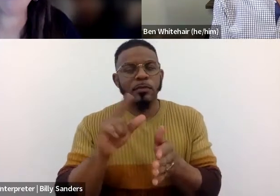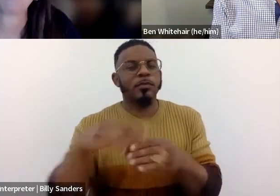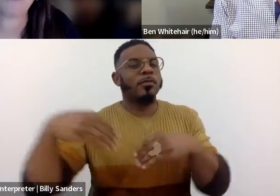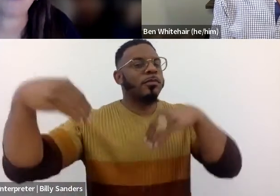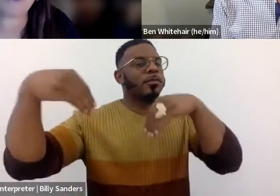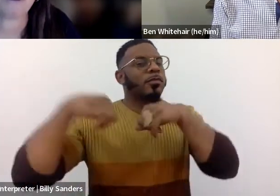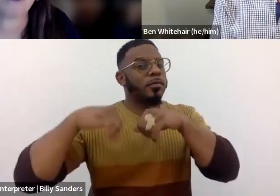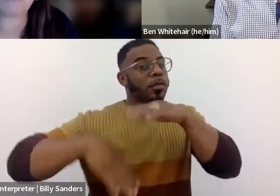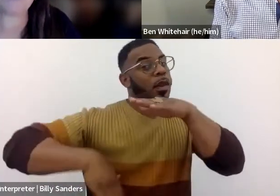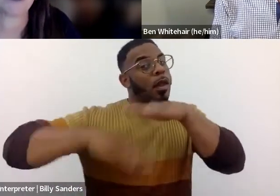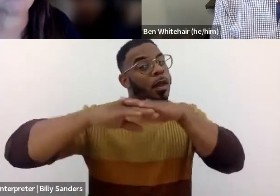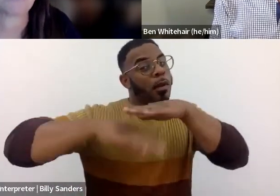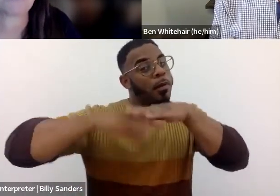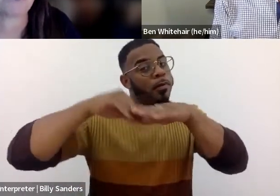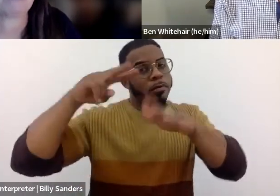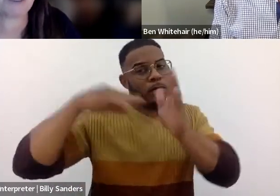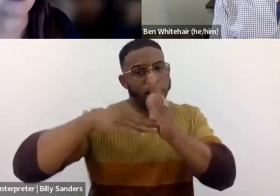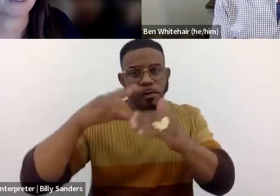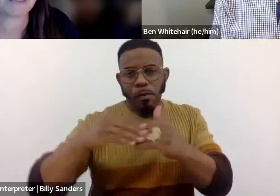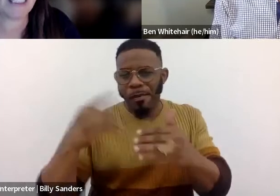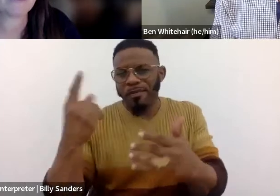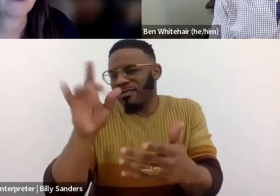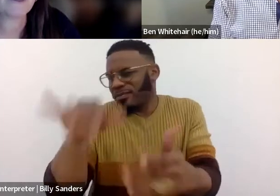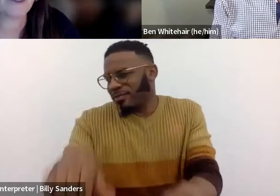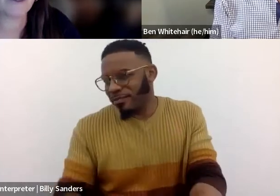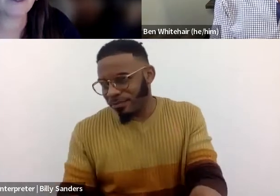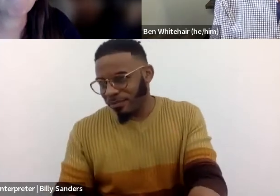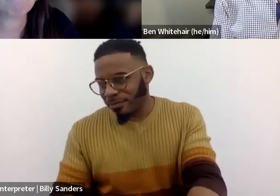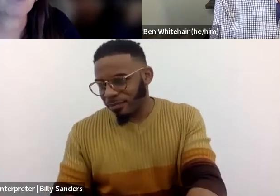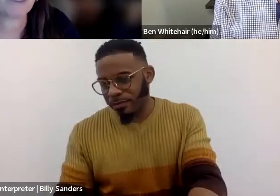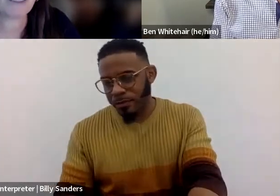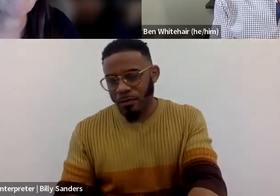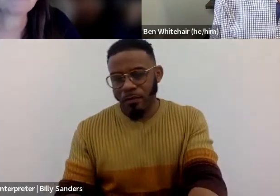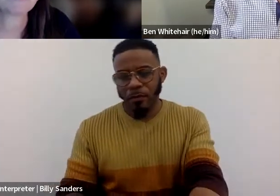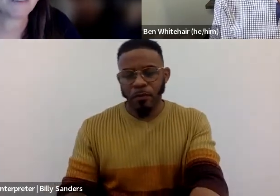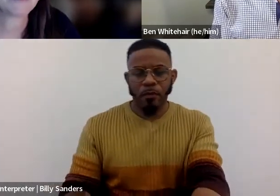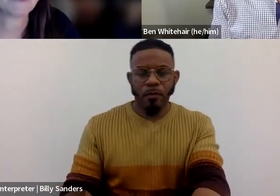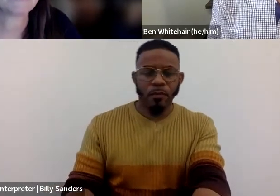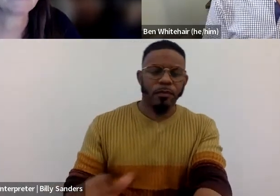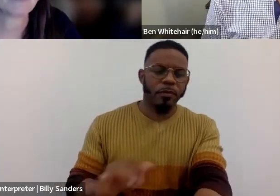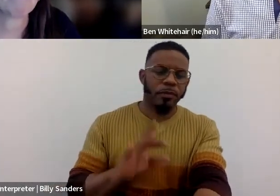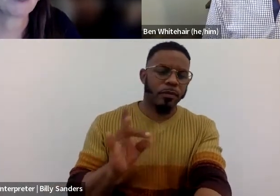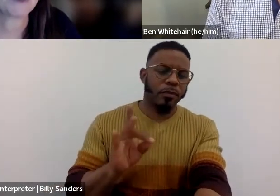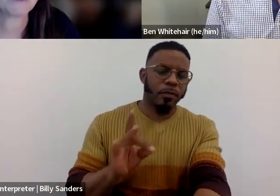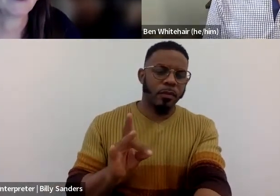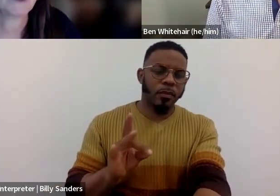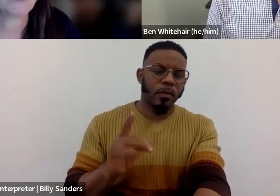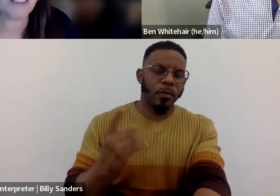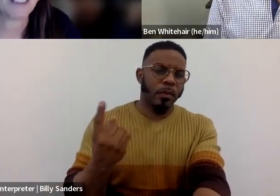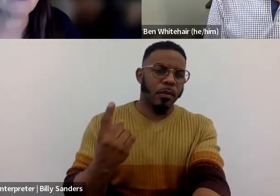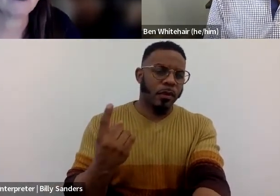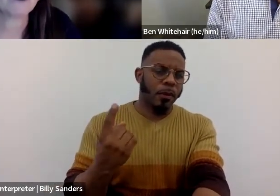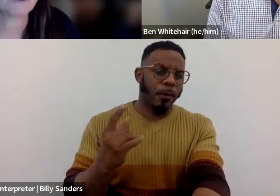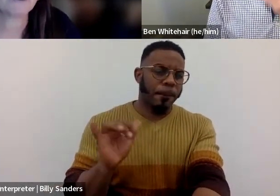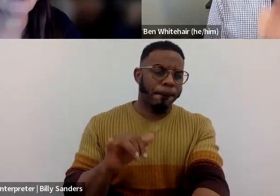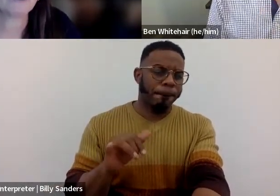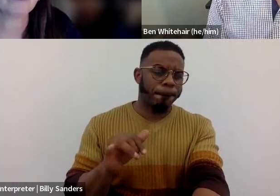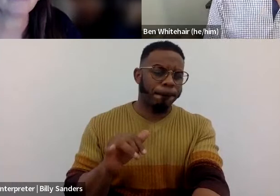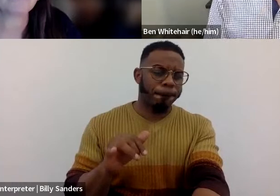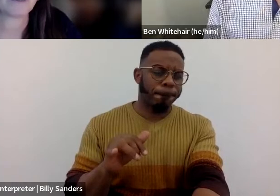up to $2,000 or something like that. But I would say that it's something that is,